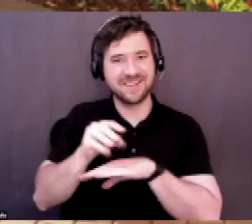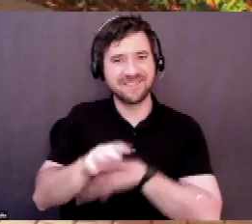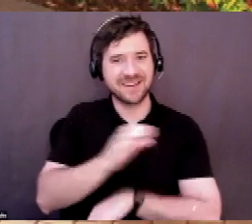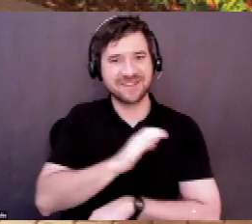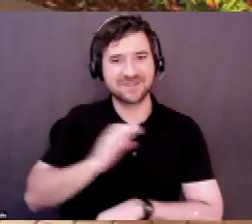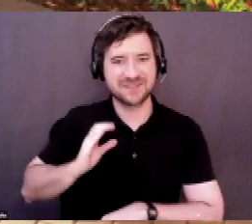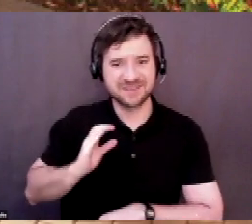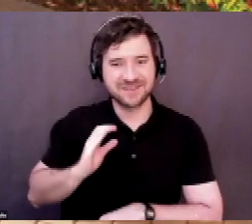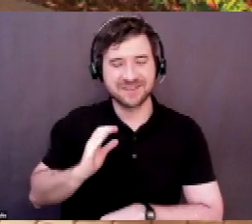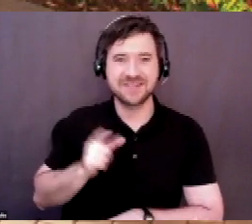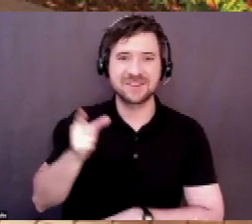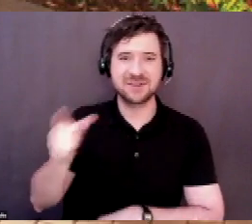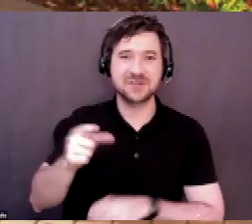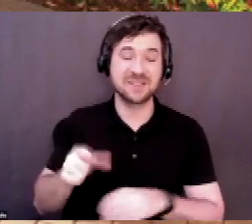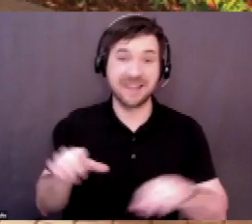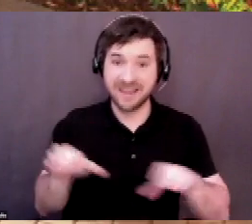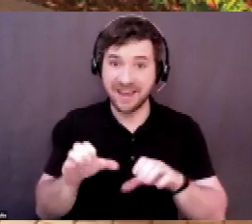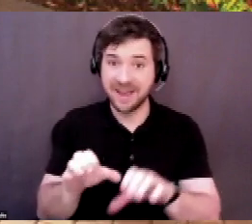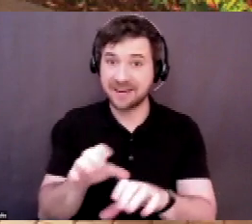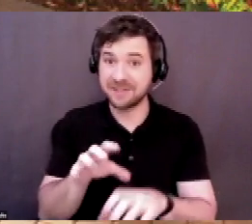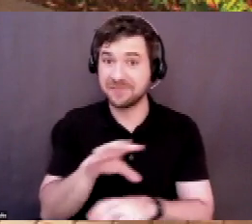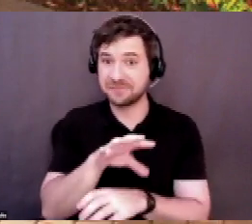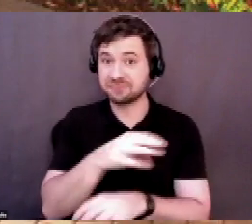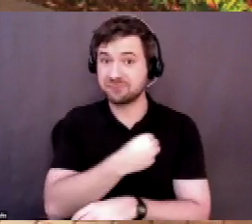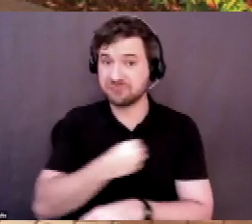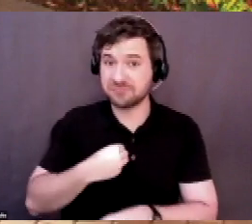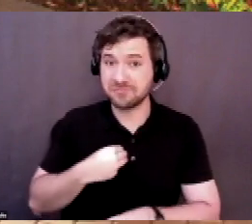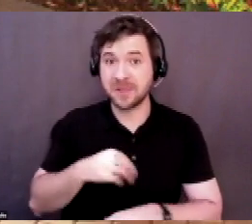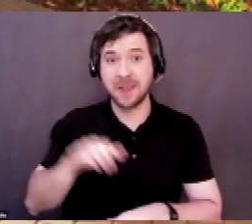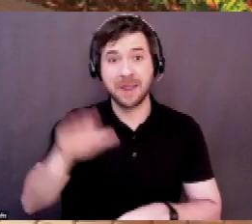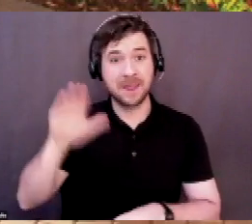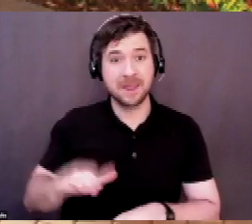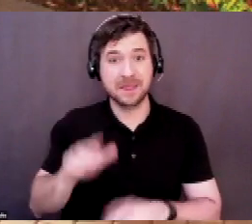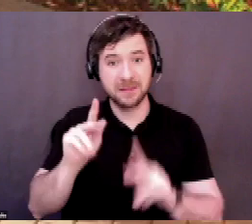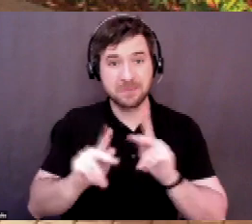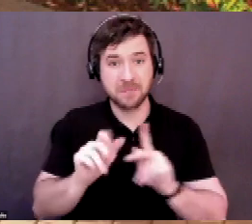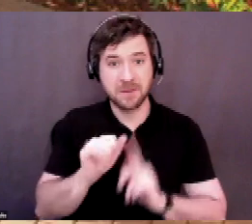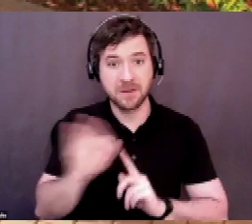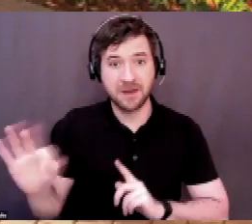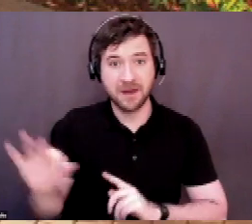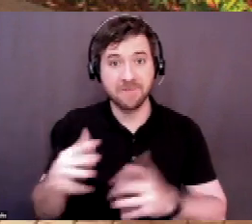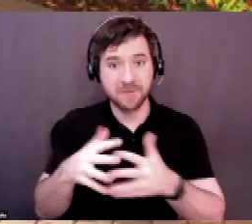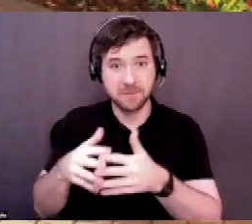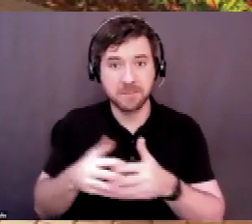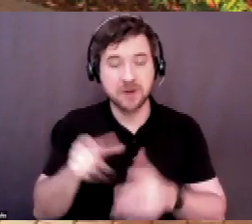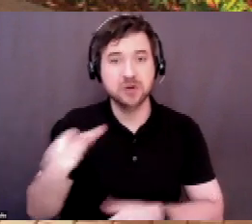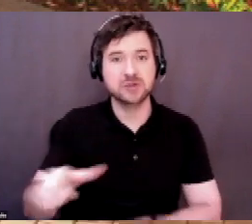She's an active member of Little People of America. She's a little person with two daughters,